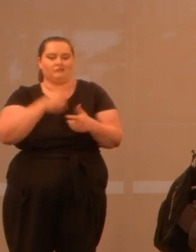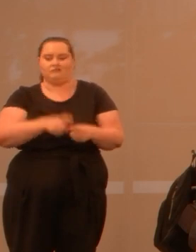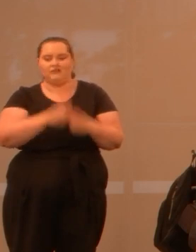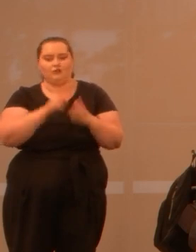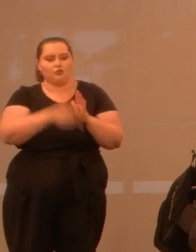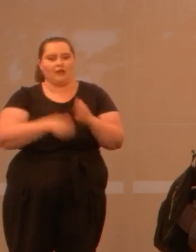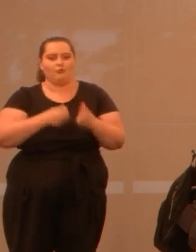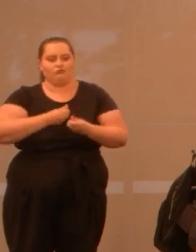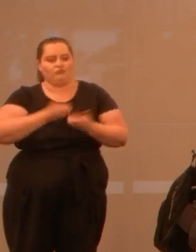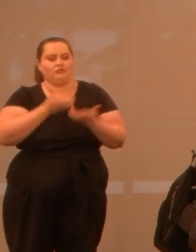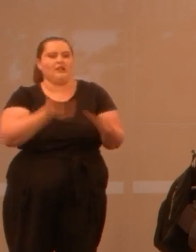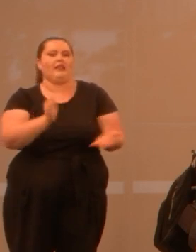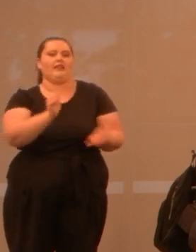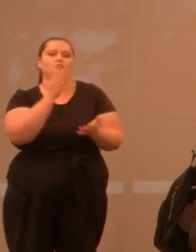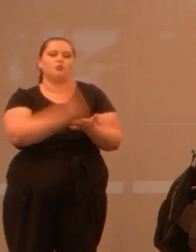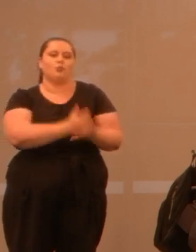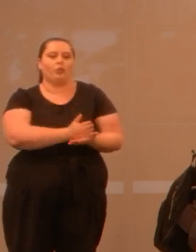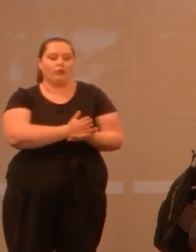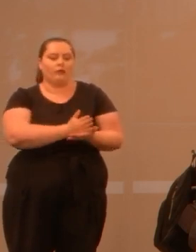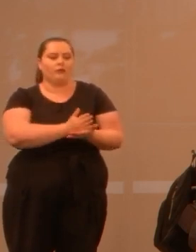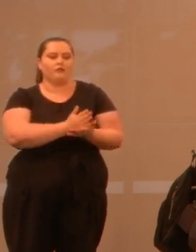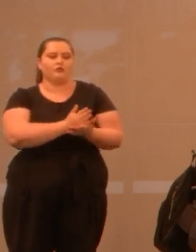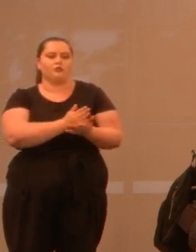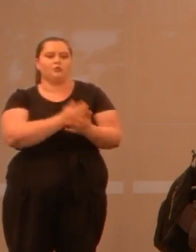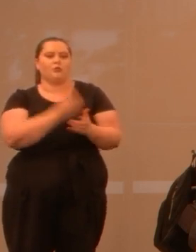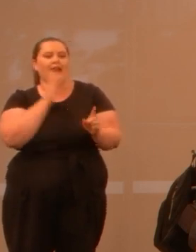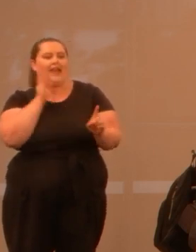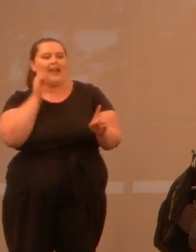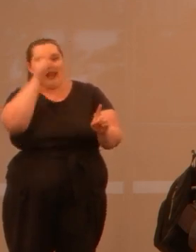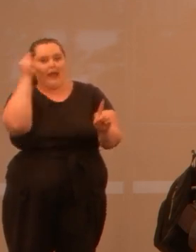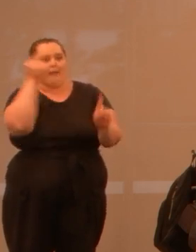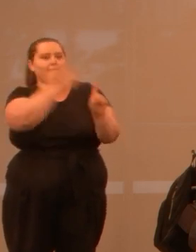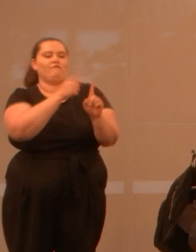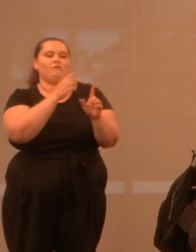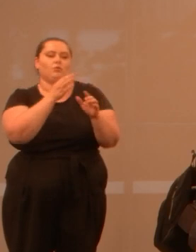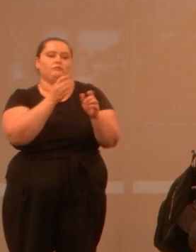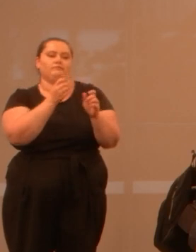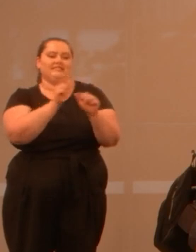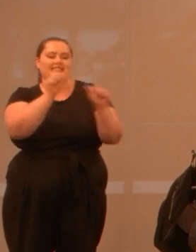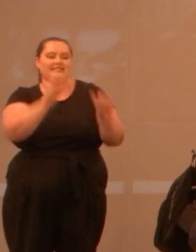their truth, to aim to get systemic change around the needs for people with